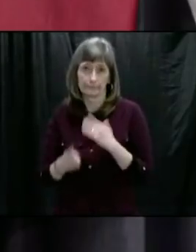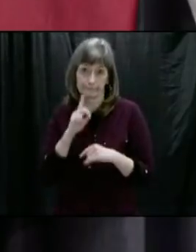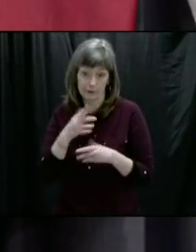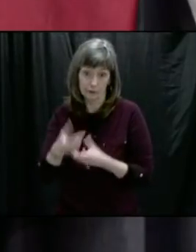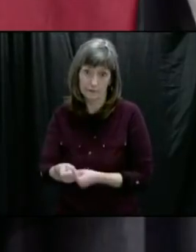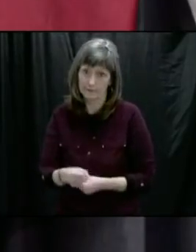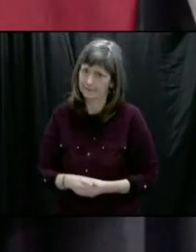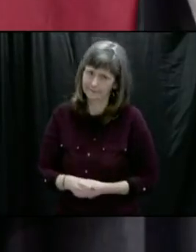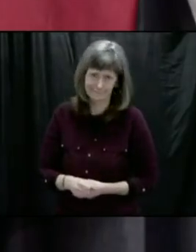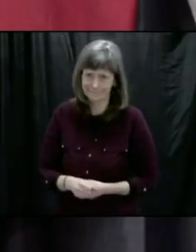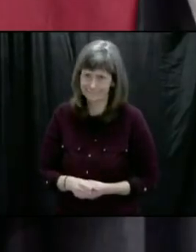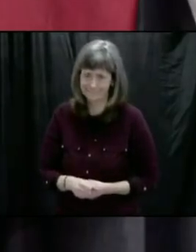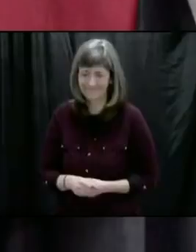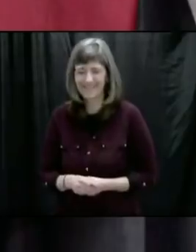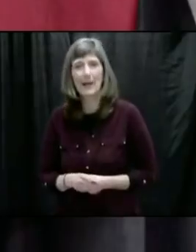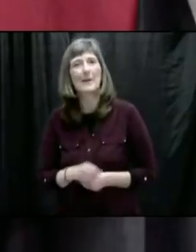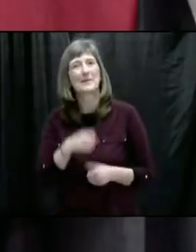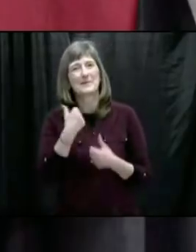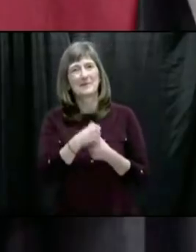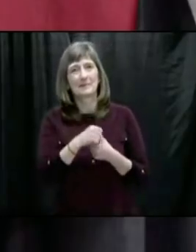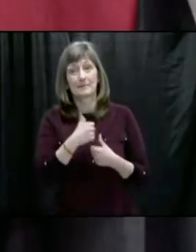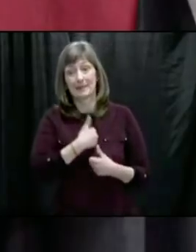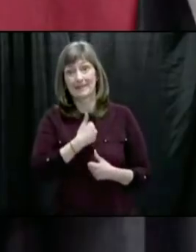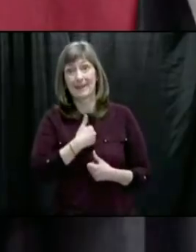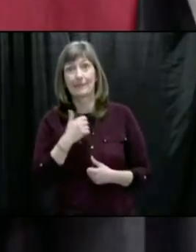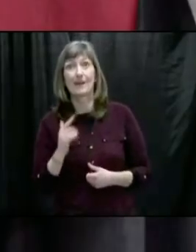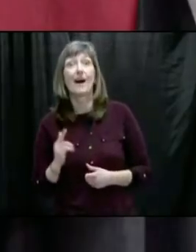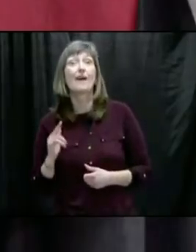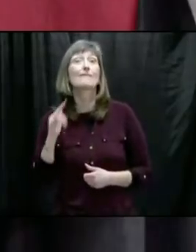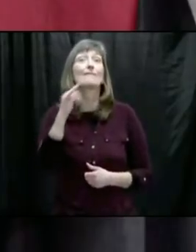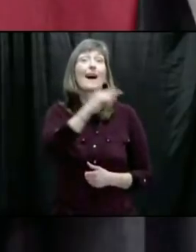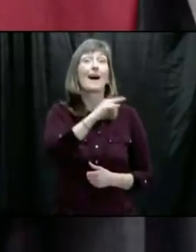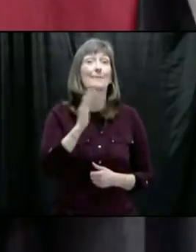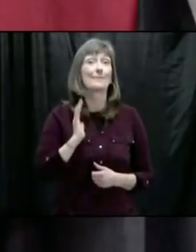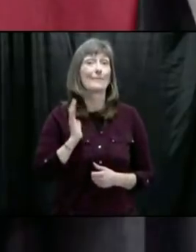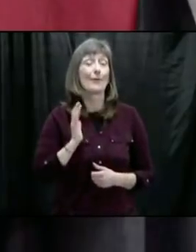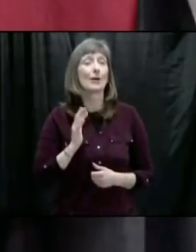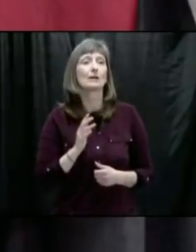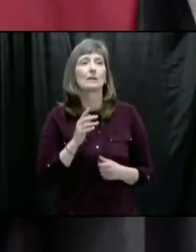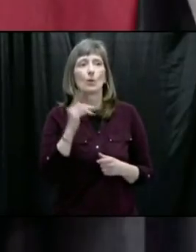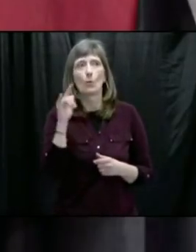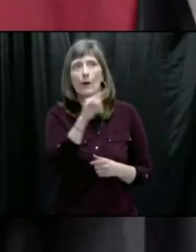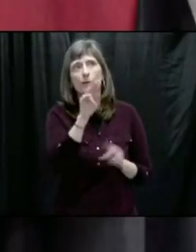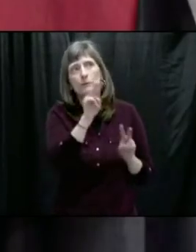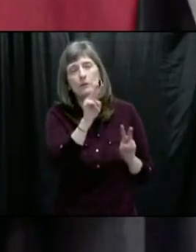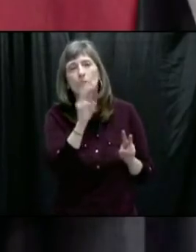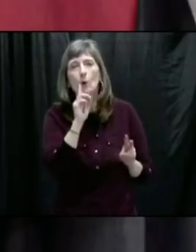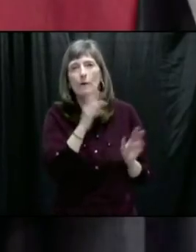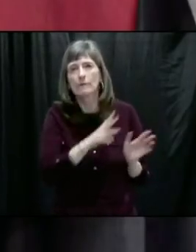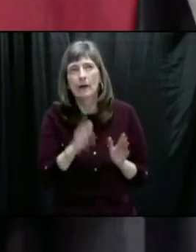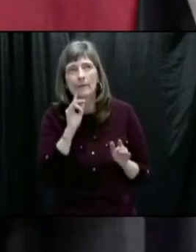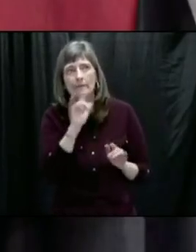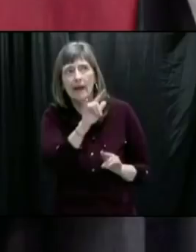OVER THE COURSE OF THE WEEK AND WE KNOW HOW VARIABLE IT IS. FROM MY FLYING DAYS, I CAN TELL YOU THAT WEATHER IS REALLY